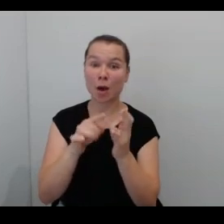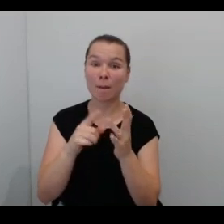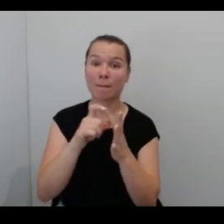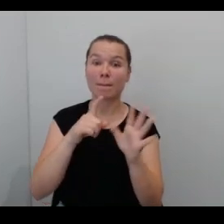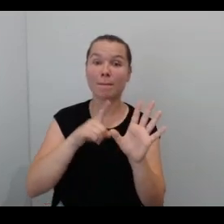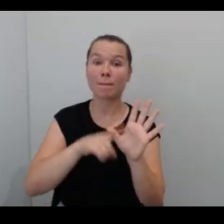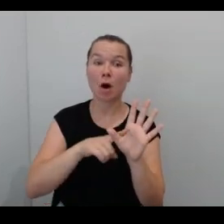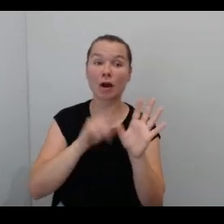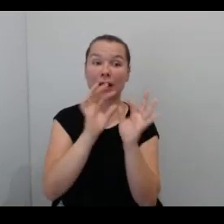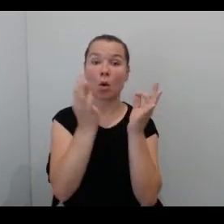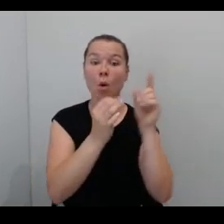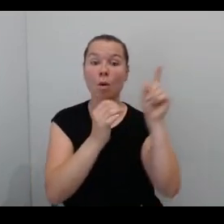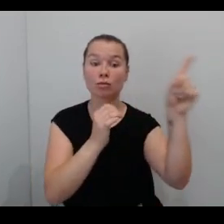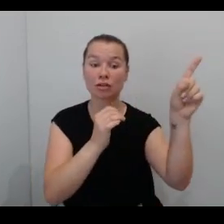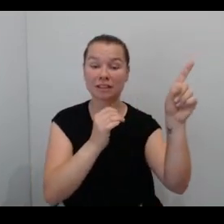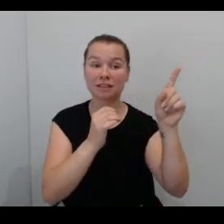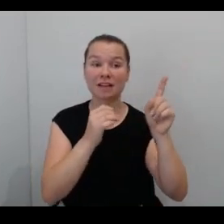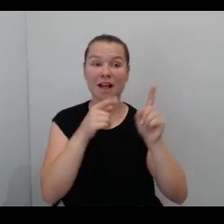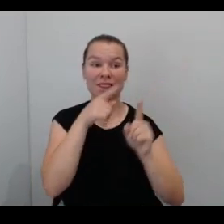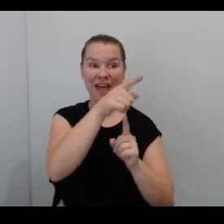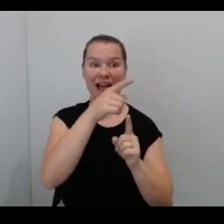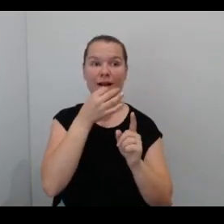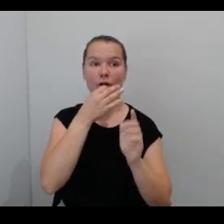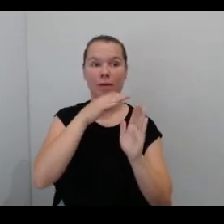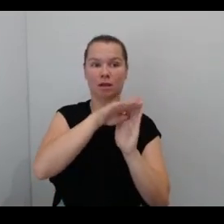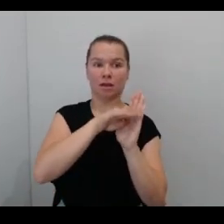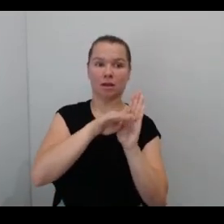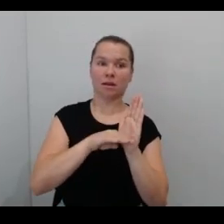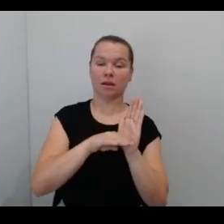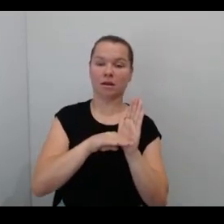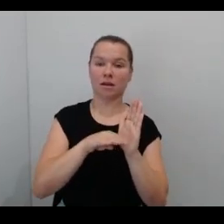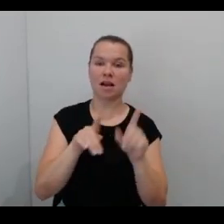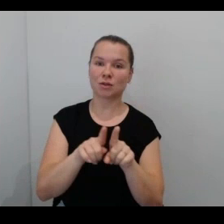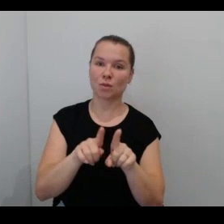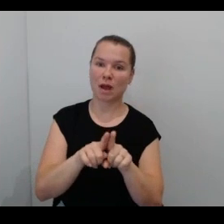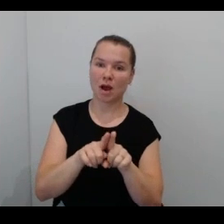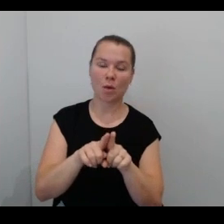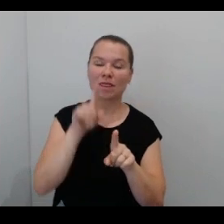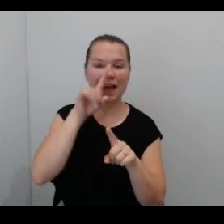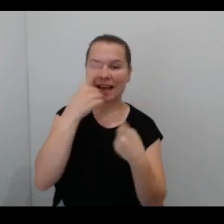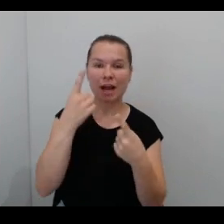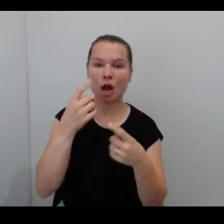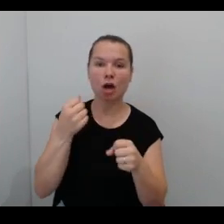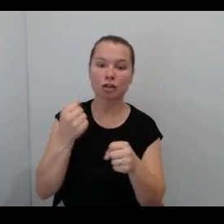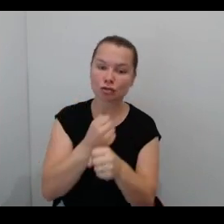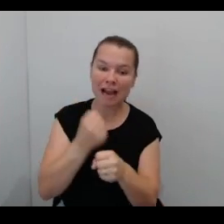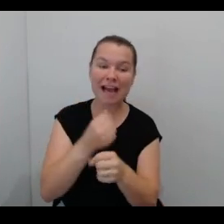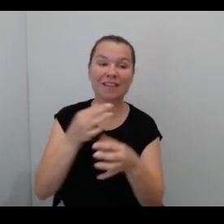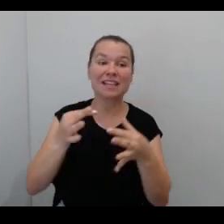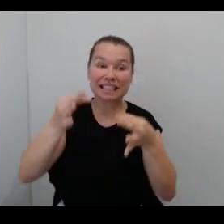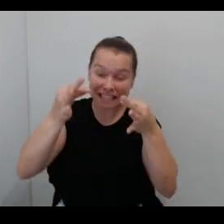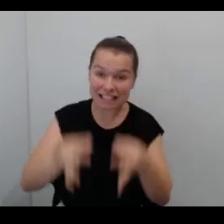that is run by government but it can't make decisions about debt and body corporate as